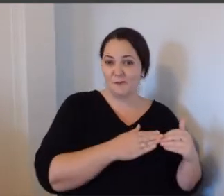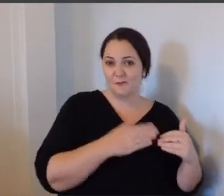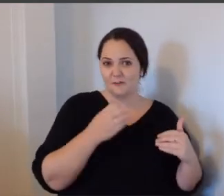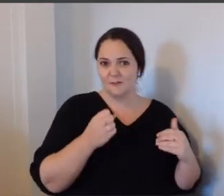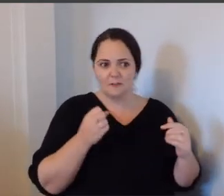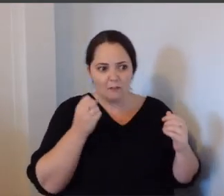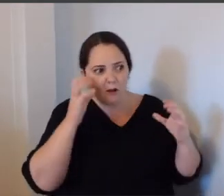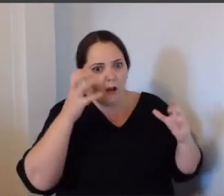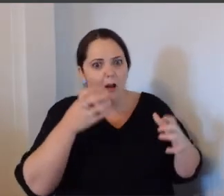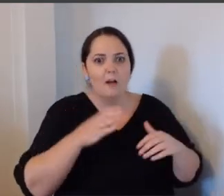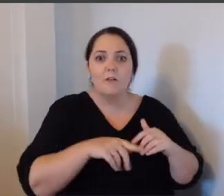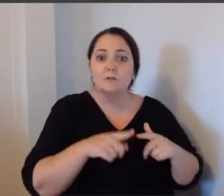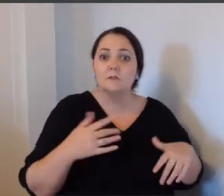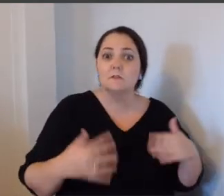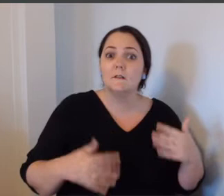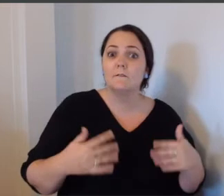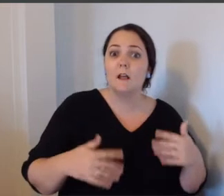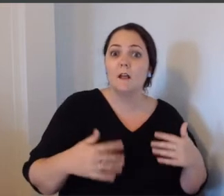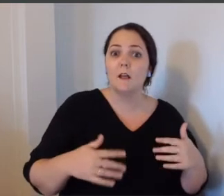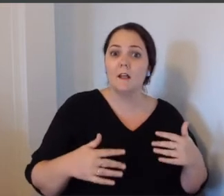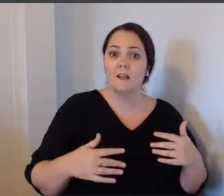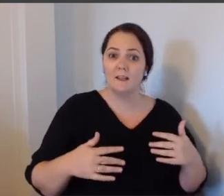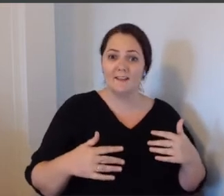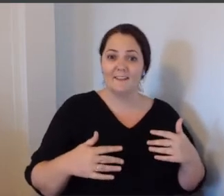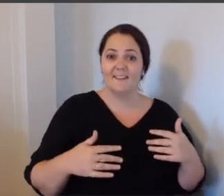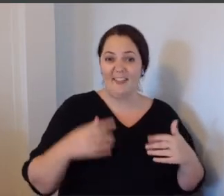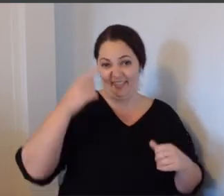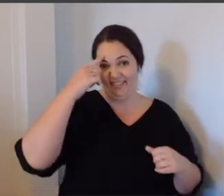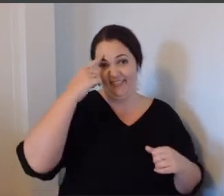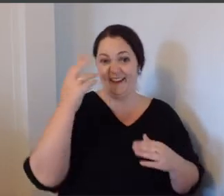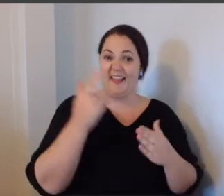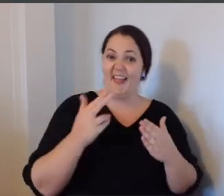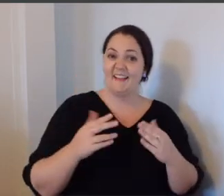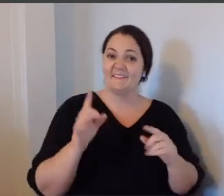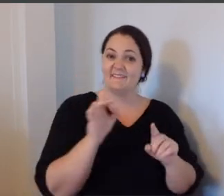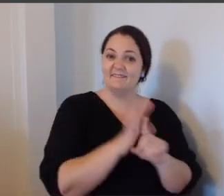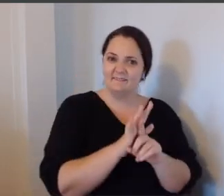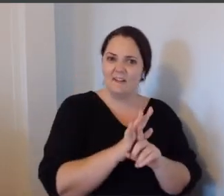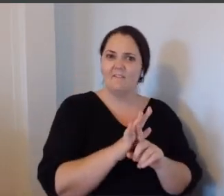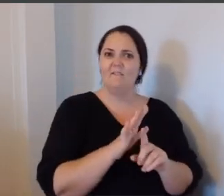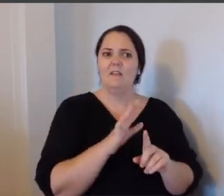a reverence for suffering. It is often seen as cool or romantic for artists to be self-destructive